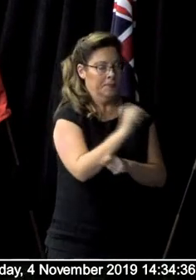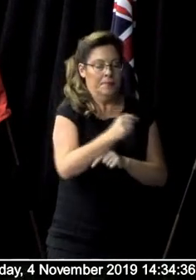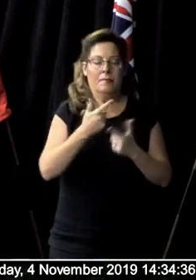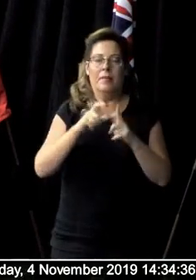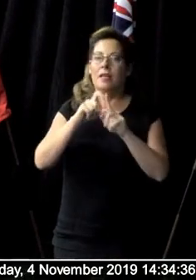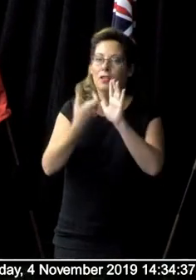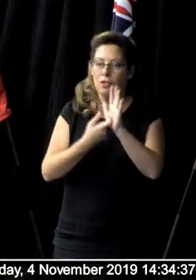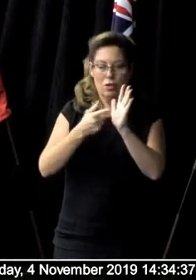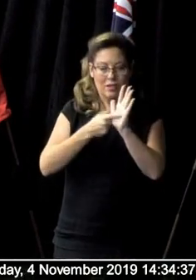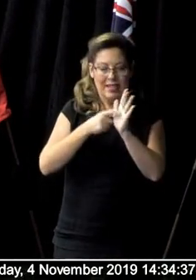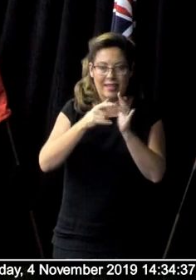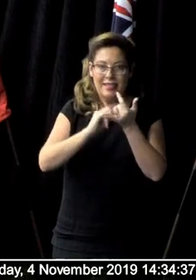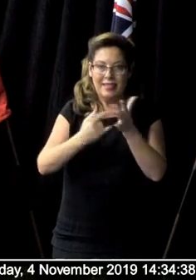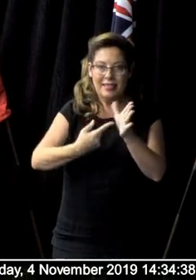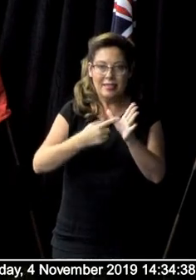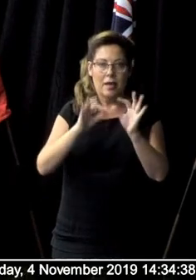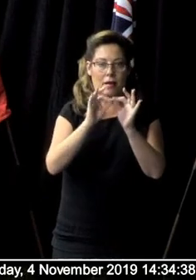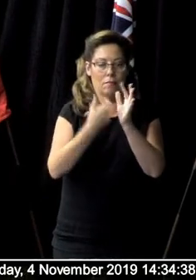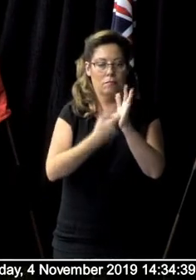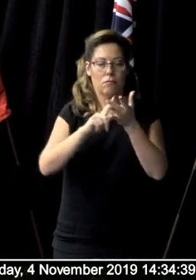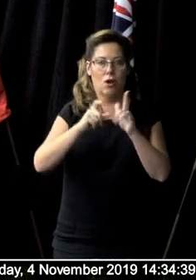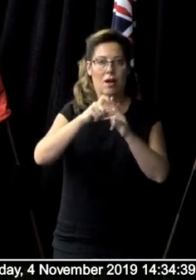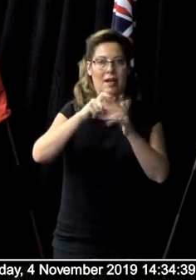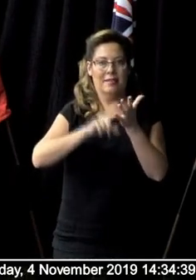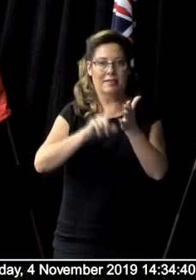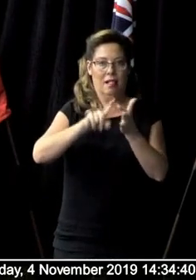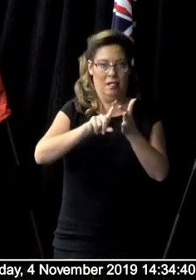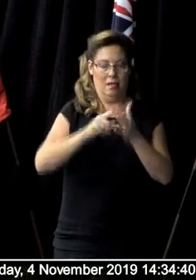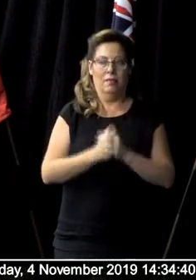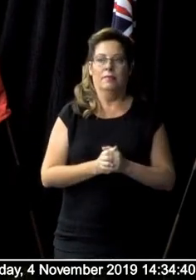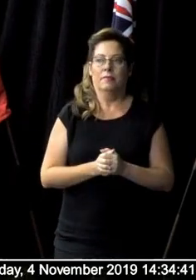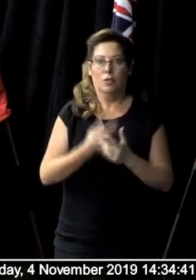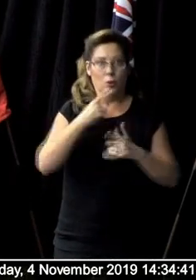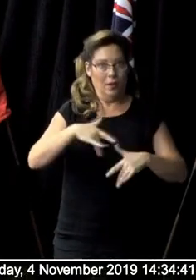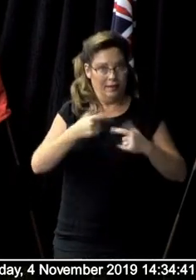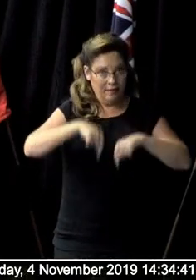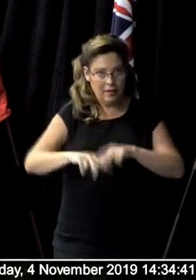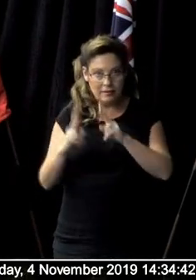And you’re a resident of Brisbane? Yes. And, Mrs Wilson, you’re a resident of the Townsville area? That’s right.